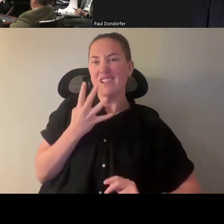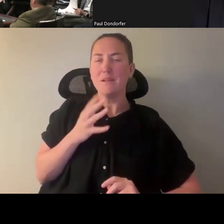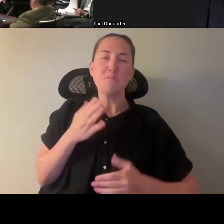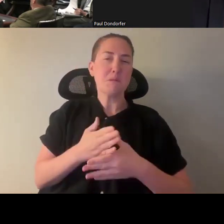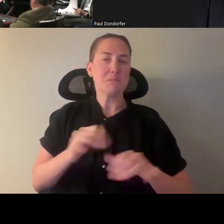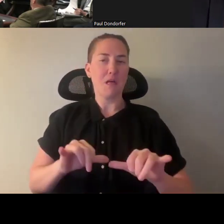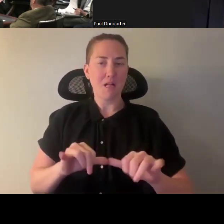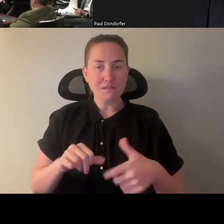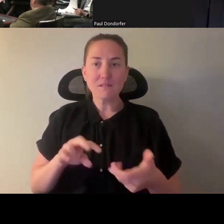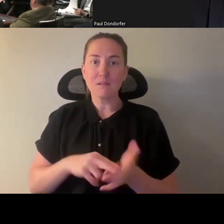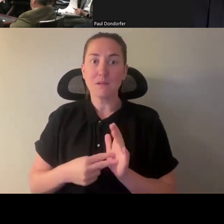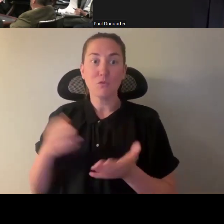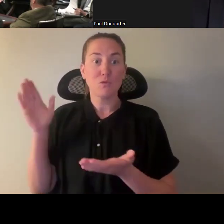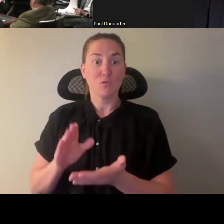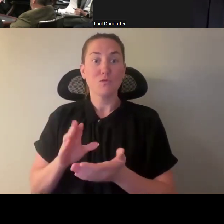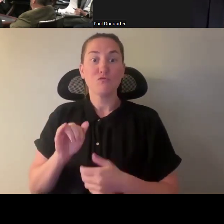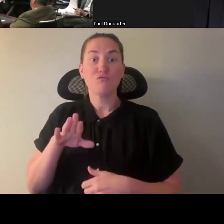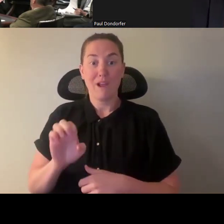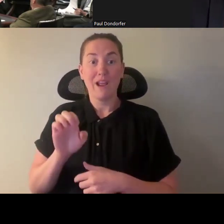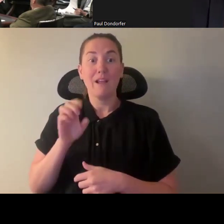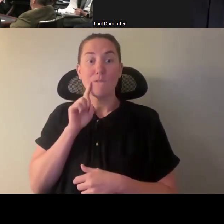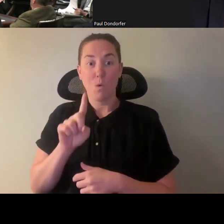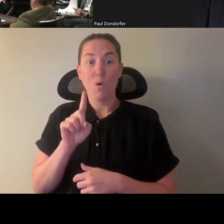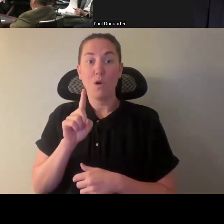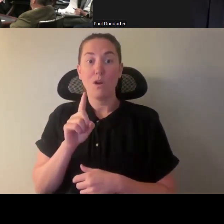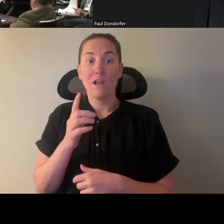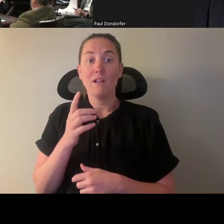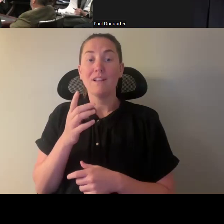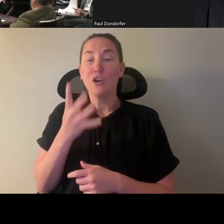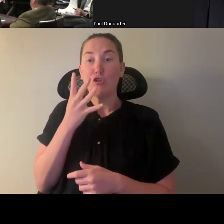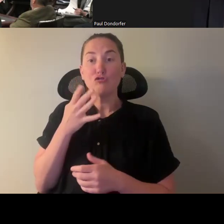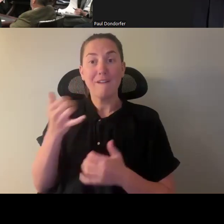it reduced the rate cap for incarcerated indivual individ individual phone calls to seven cents per